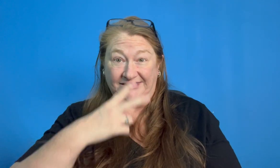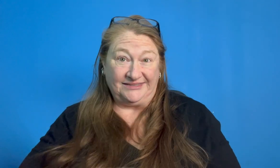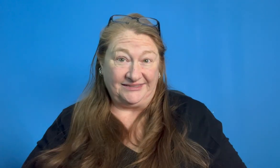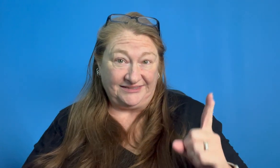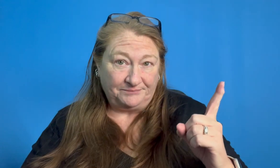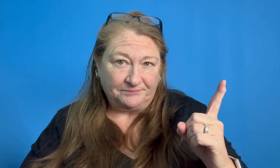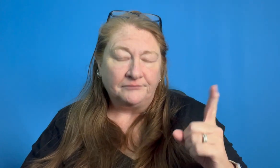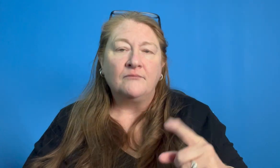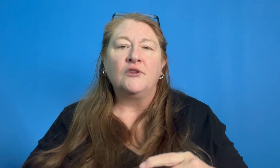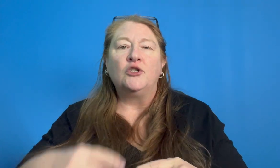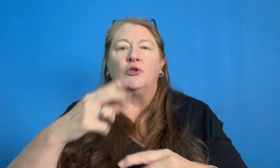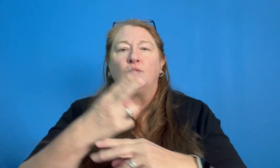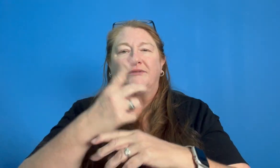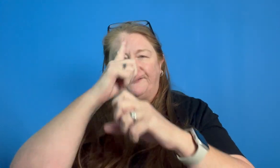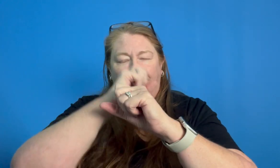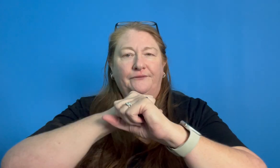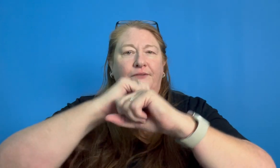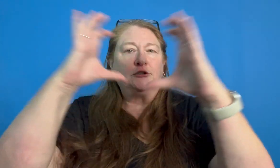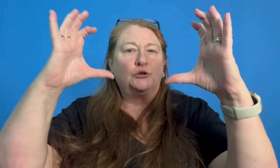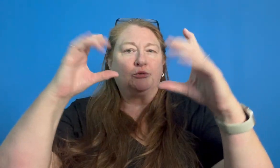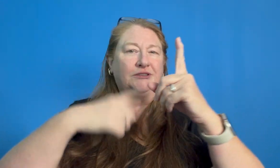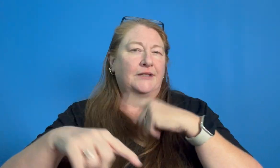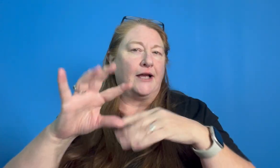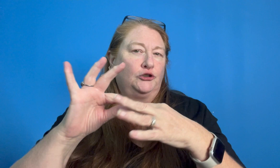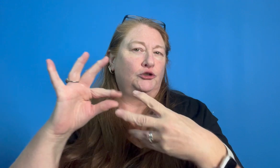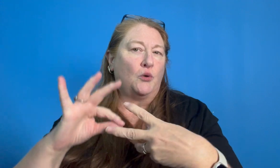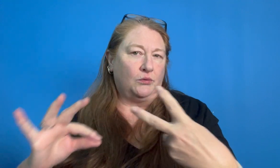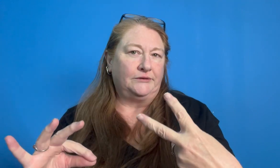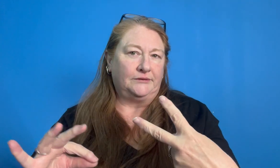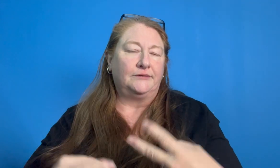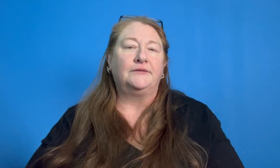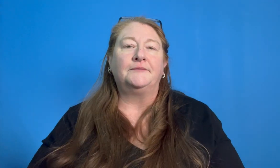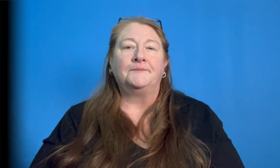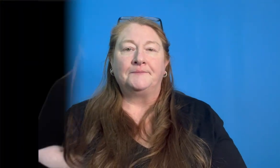See that? This is an example of providing visual sign choices.